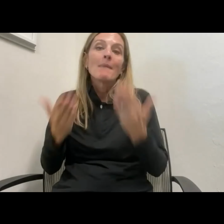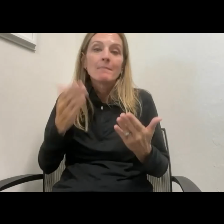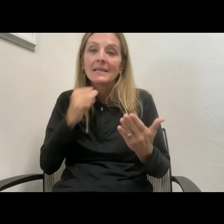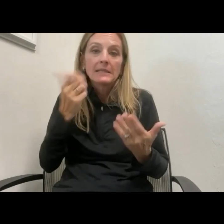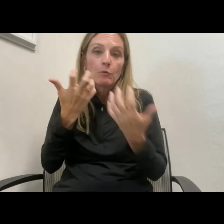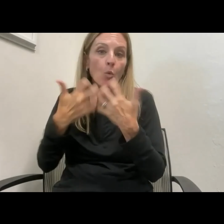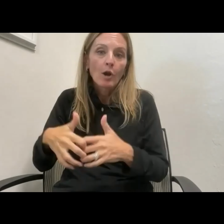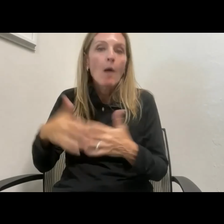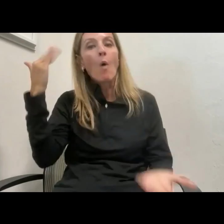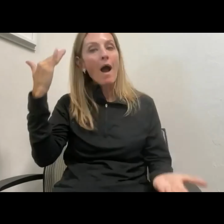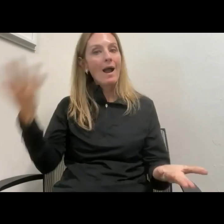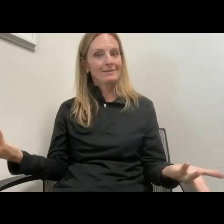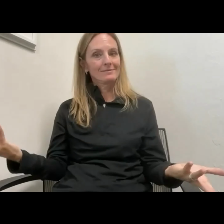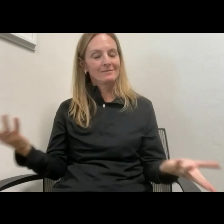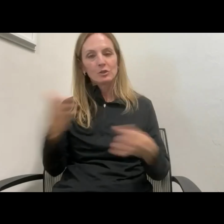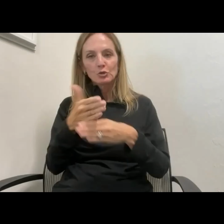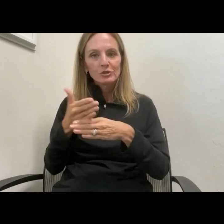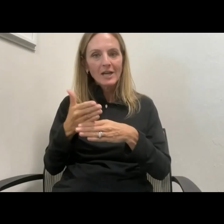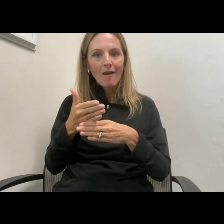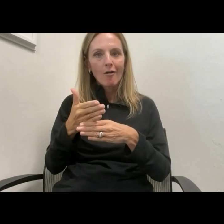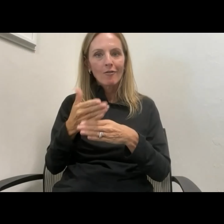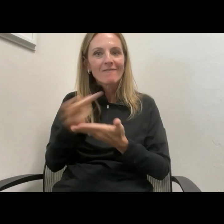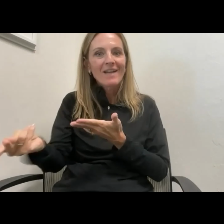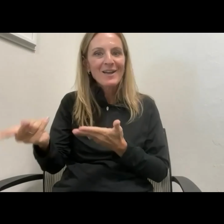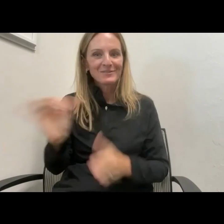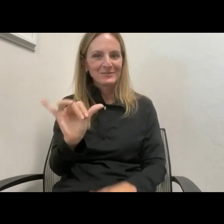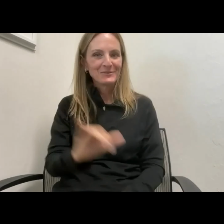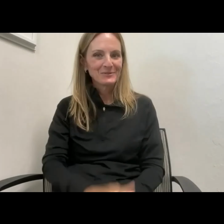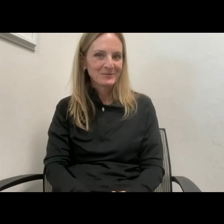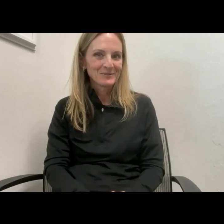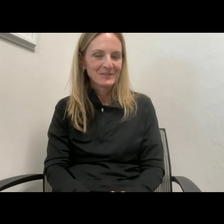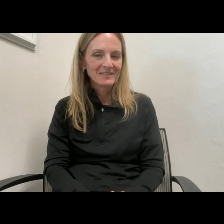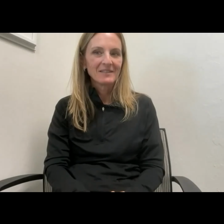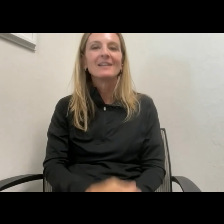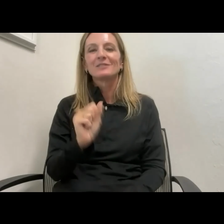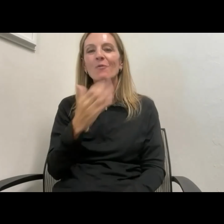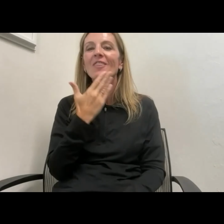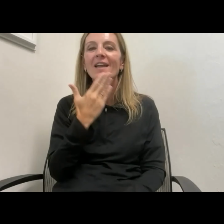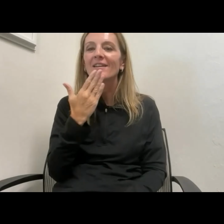to share that too is just as important and so thank you thank you. Tabi masih for